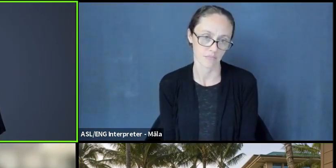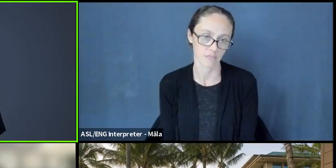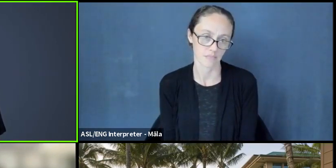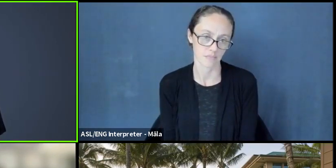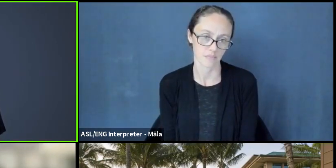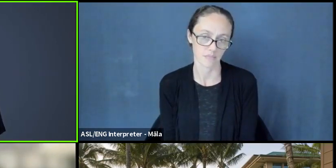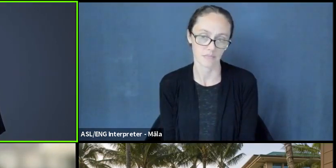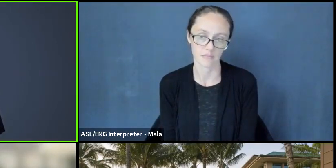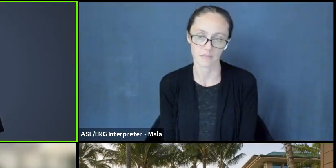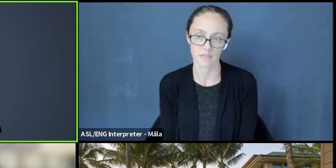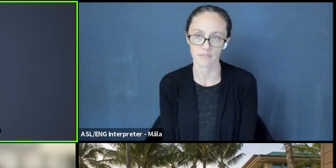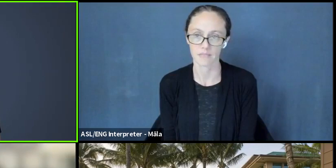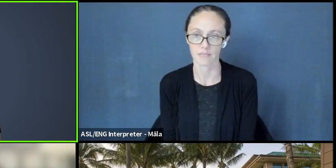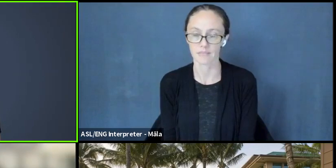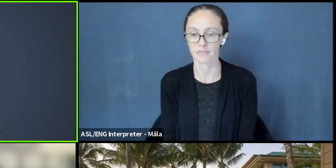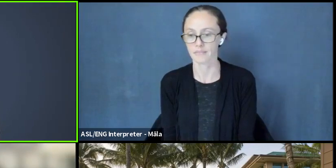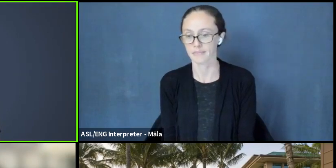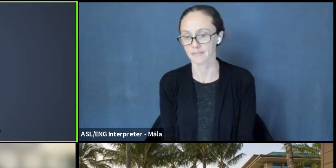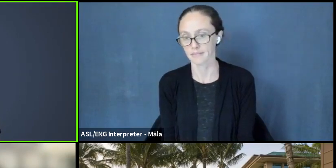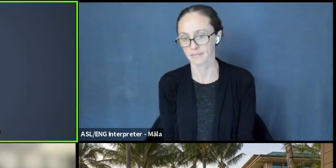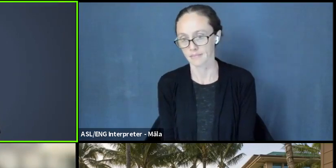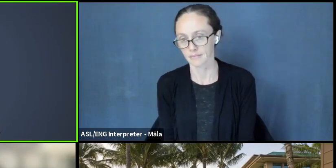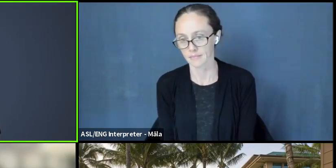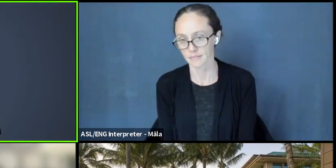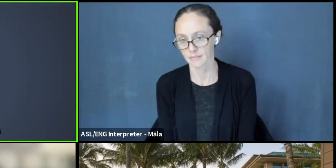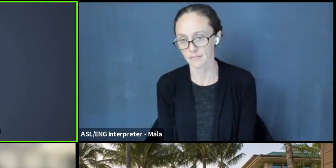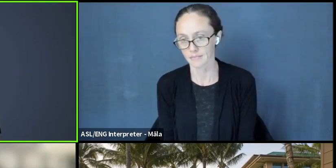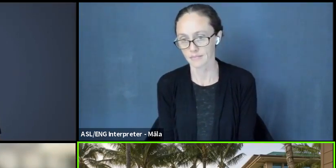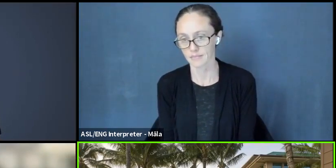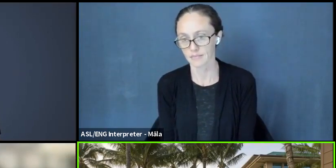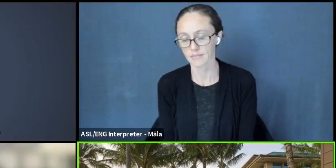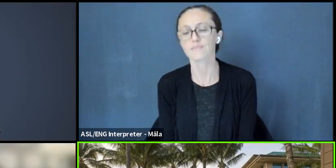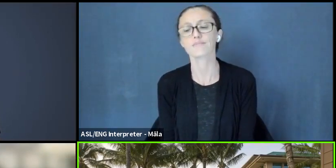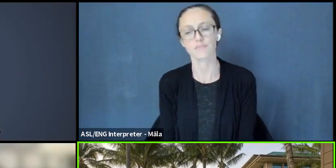Can you explain that one as well? DR. Yes.